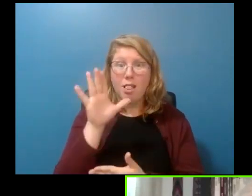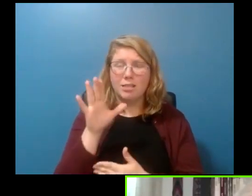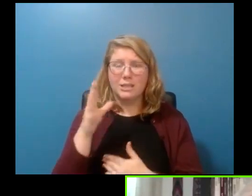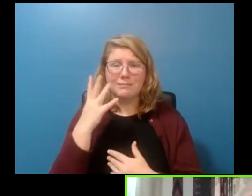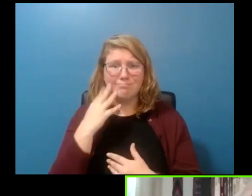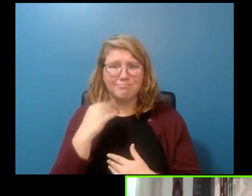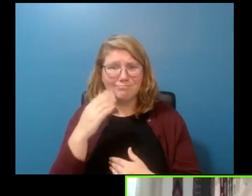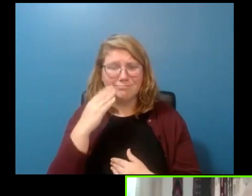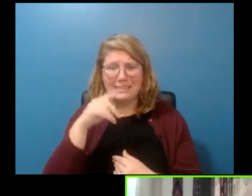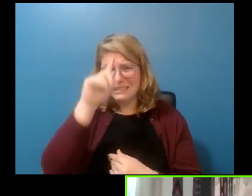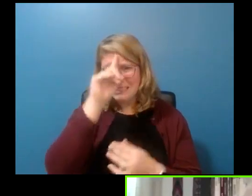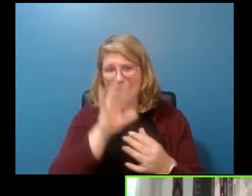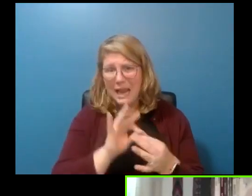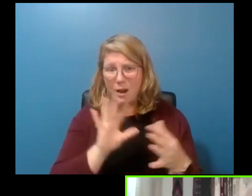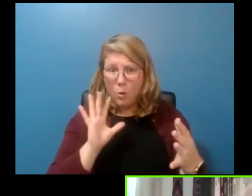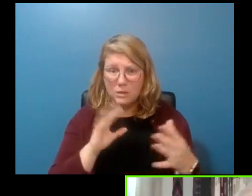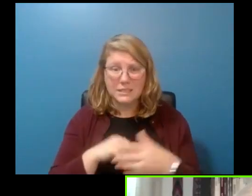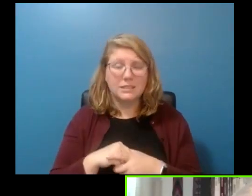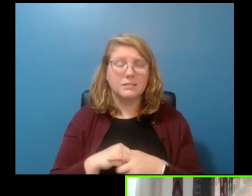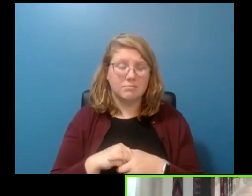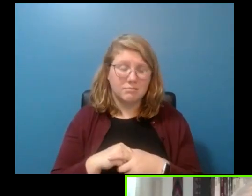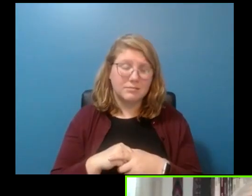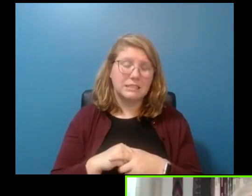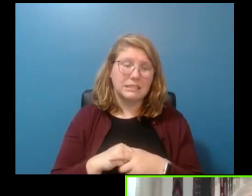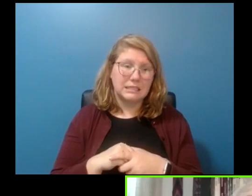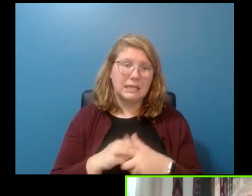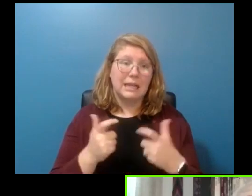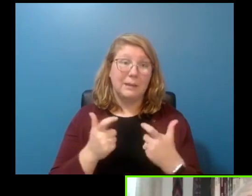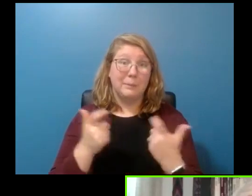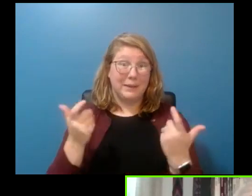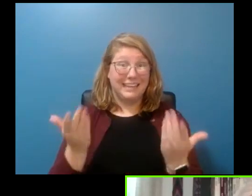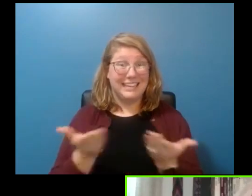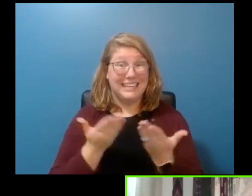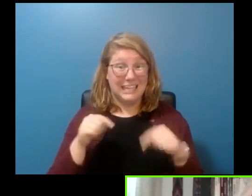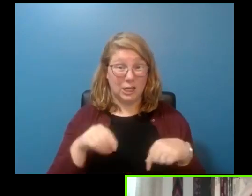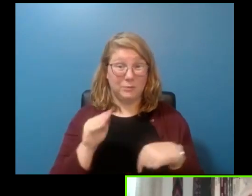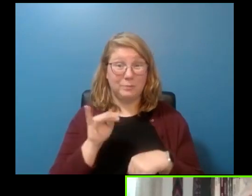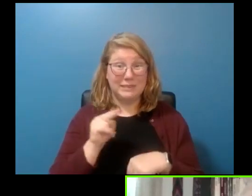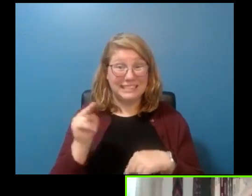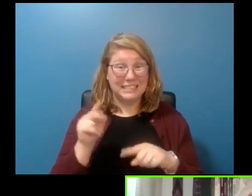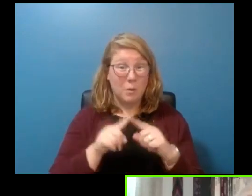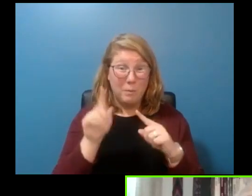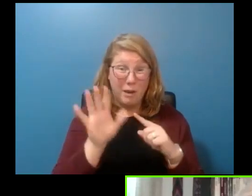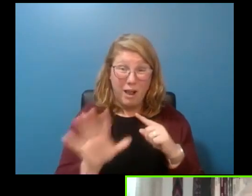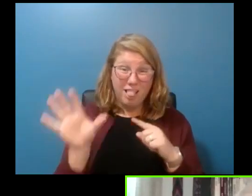accommodations are for mental illness and they can be helpful as they come back to work.